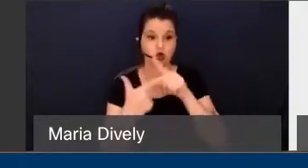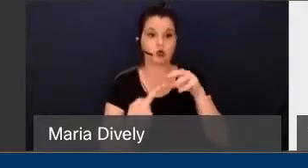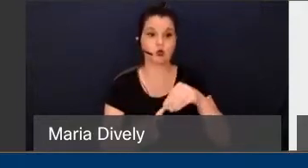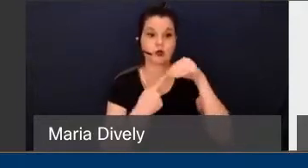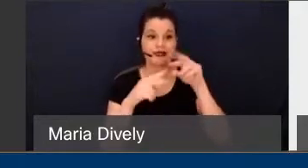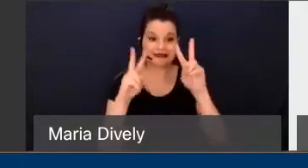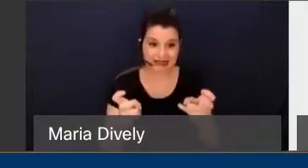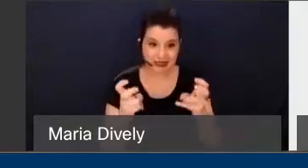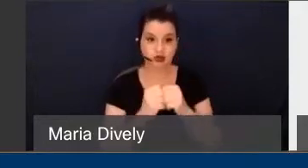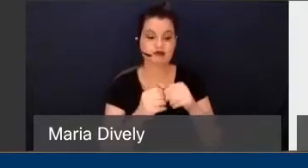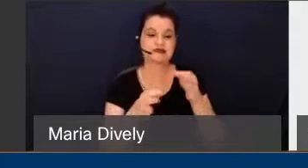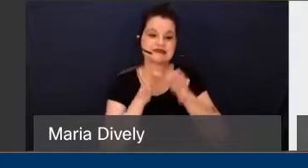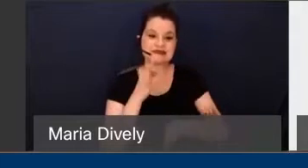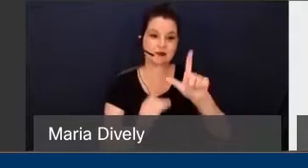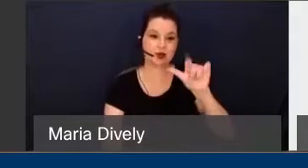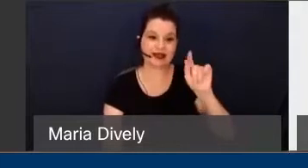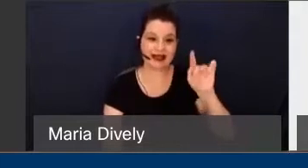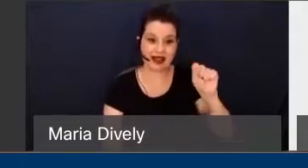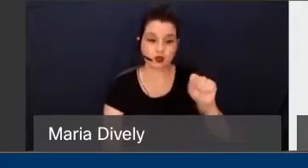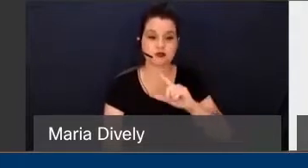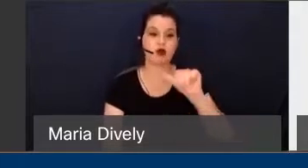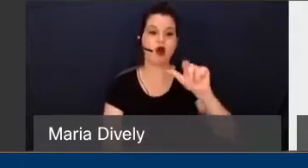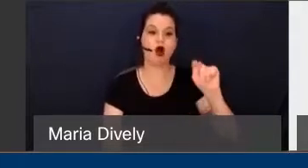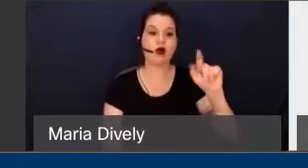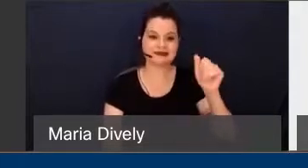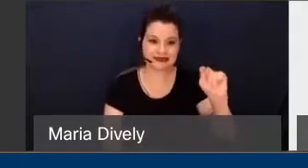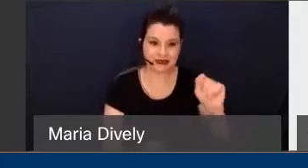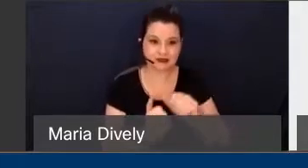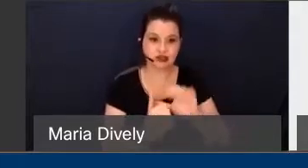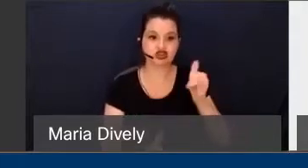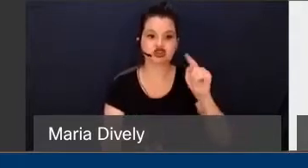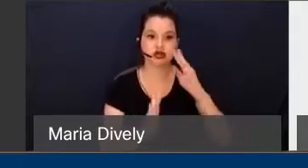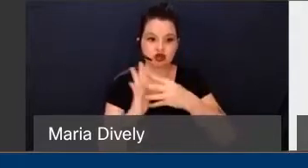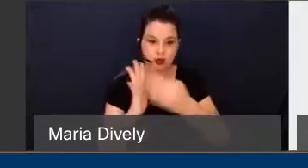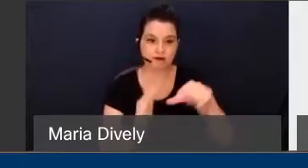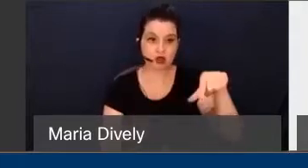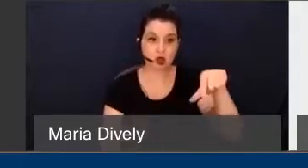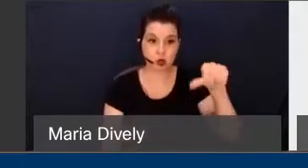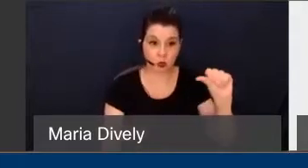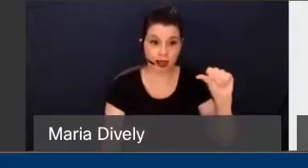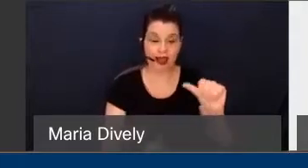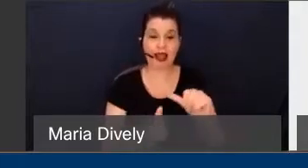alt text, charts and graphs, and then we'll have a Q&A. So as we're talking,